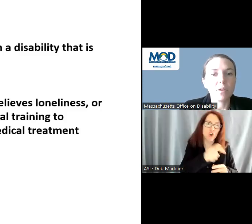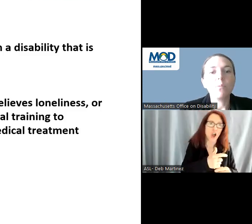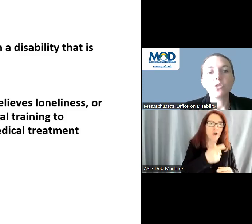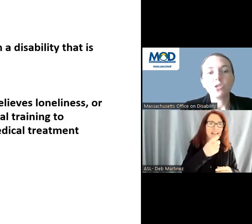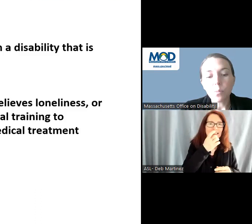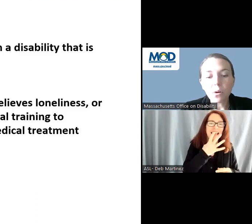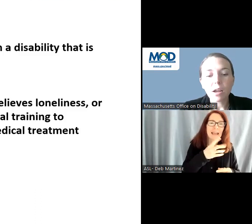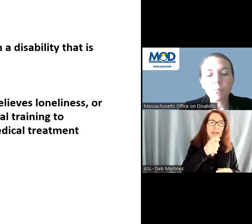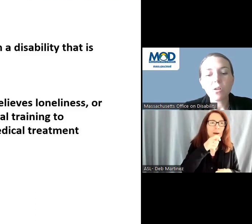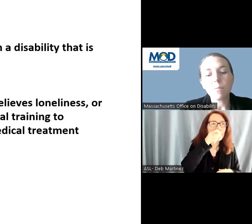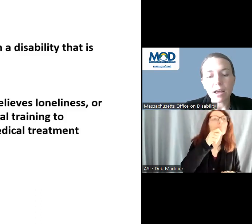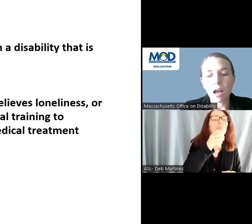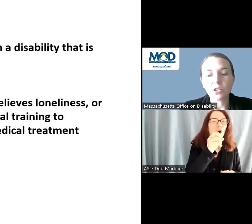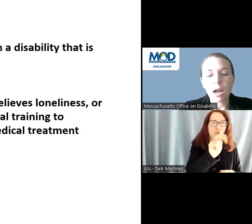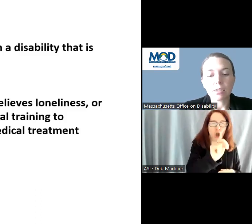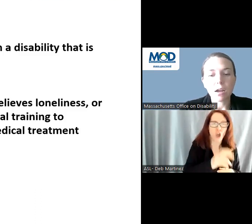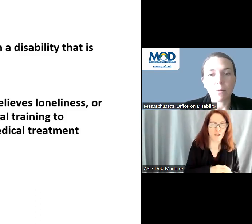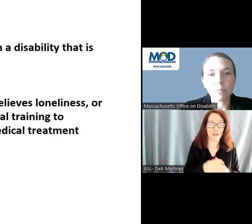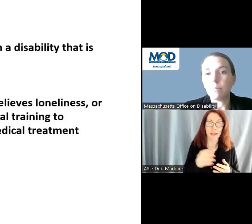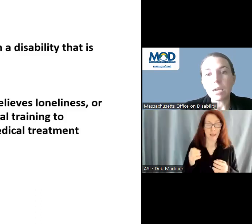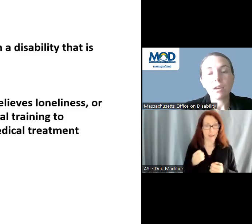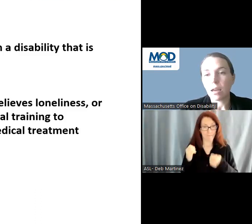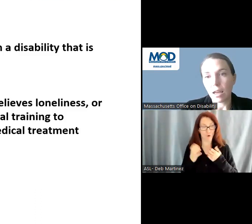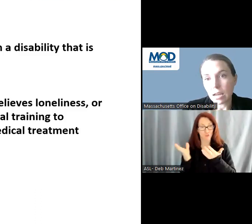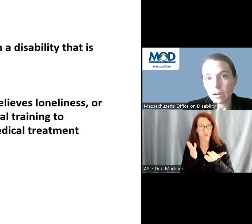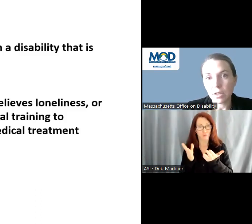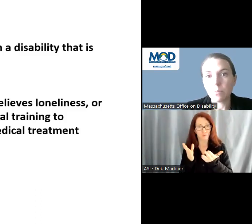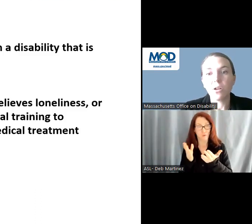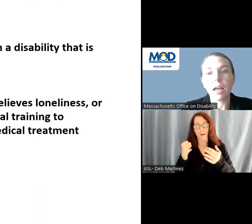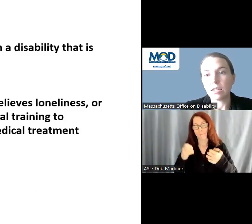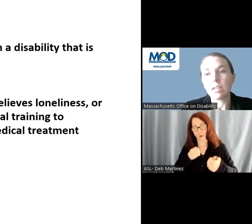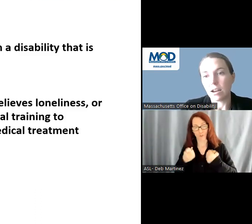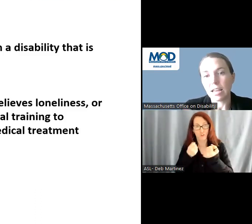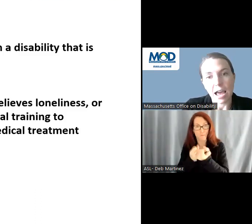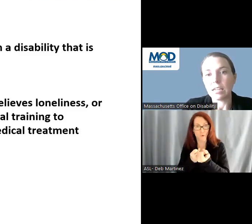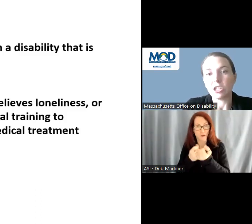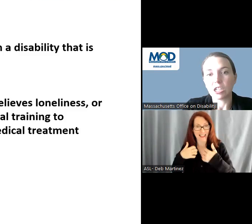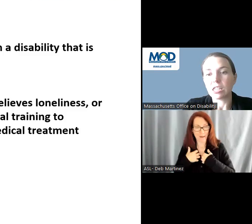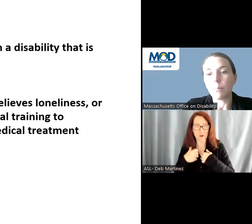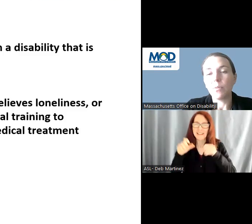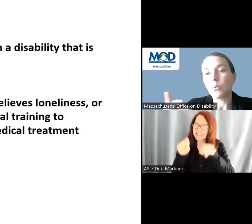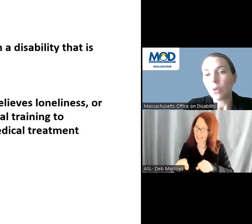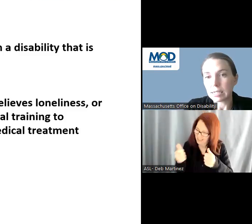emotional support animal, by contrast can be any kind of animal and it and again it's just that the